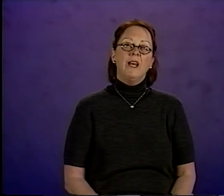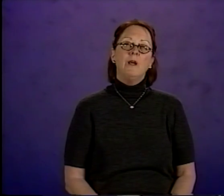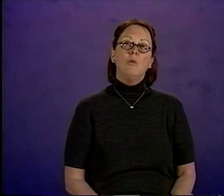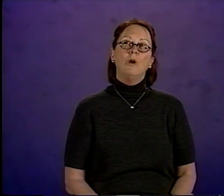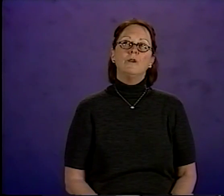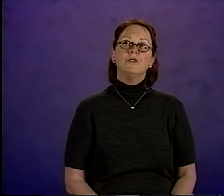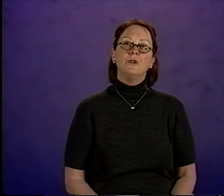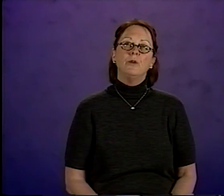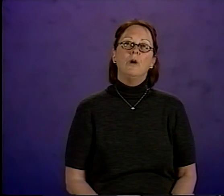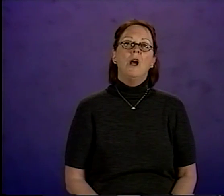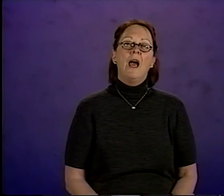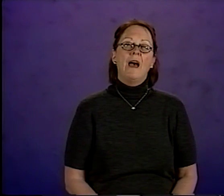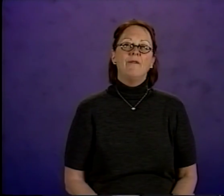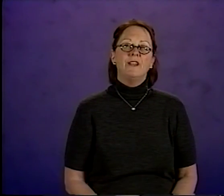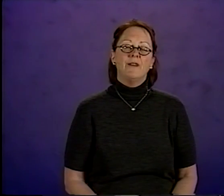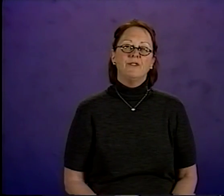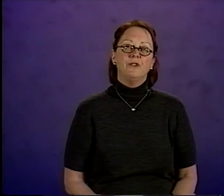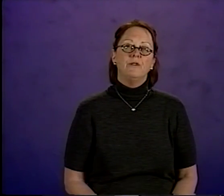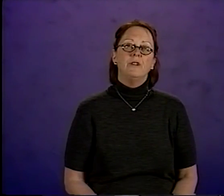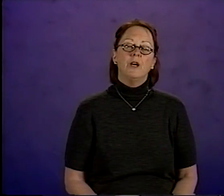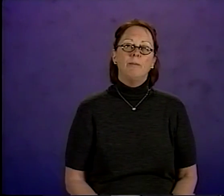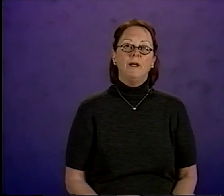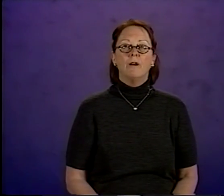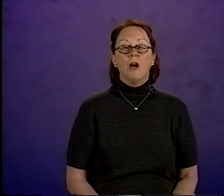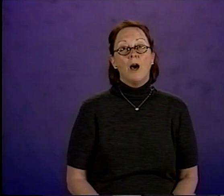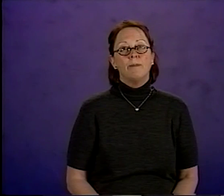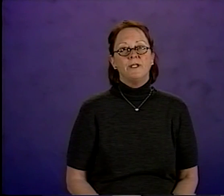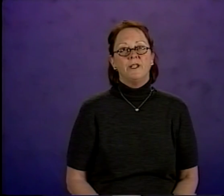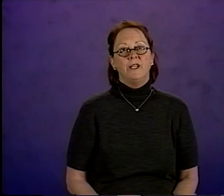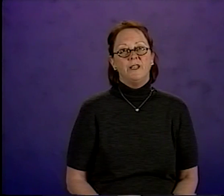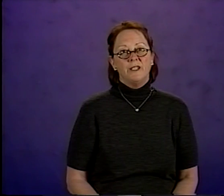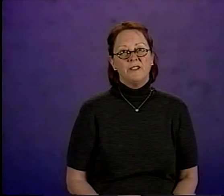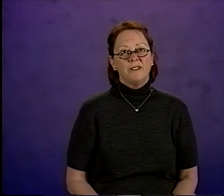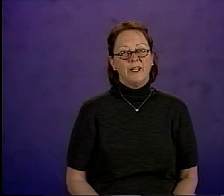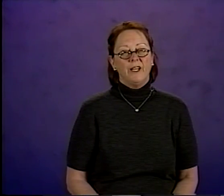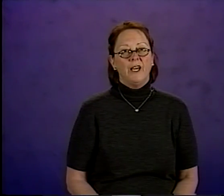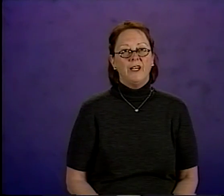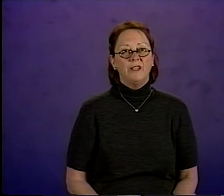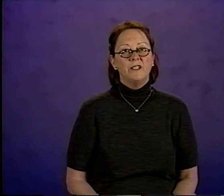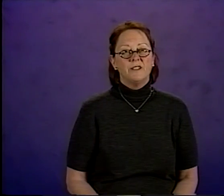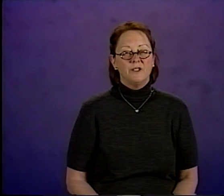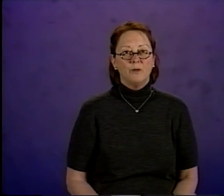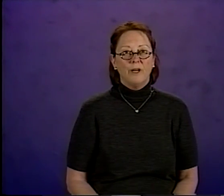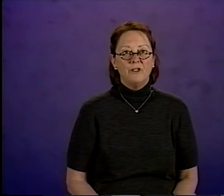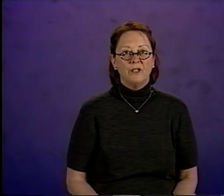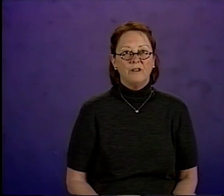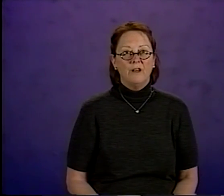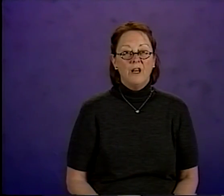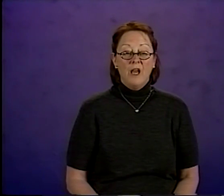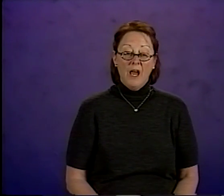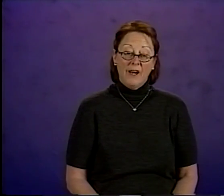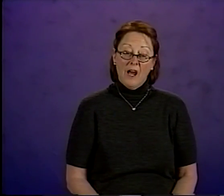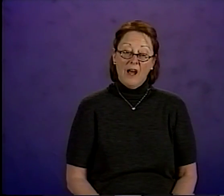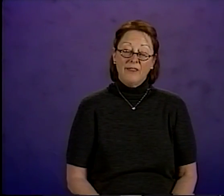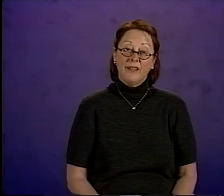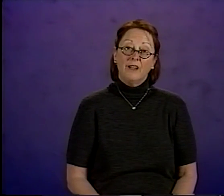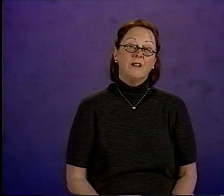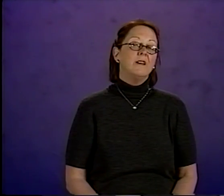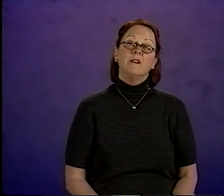and he works to have the deaf student appear competent in this setting and in this situation. And I think